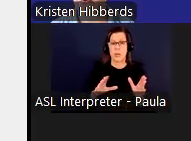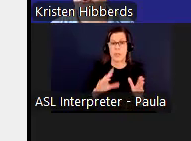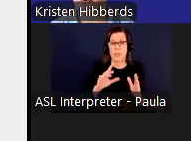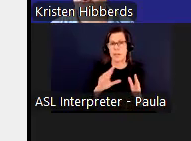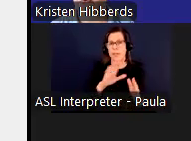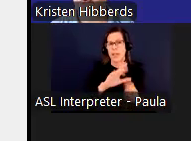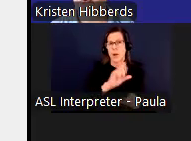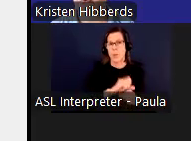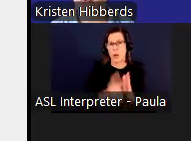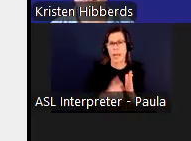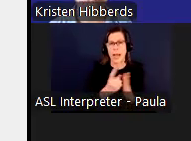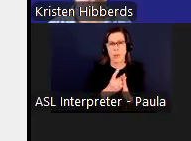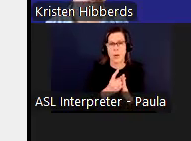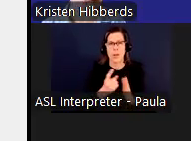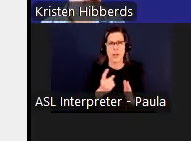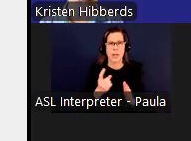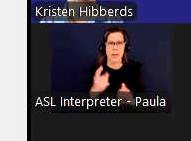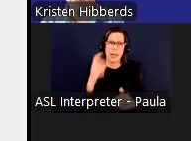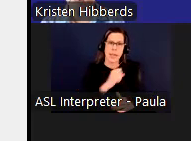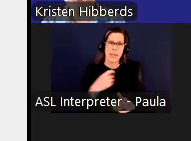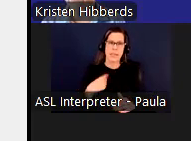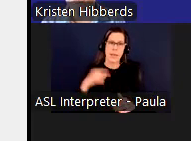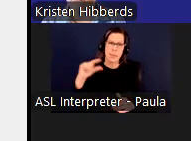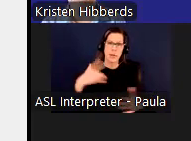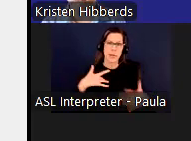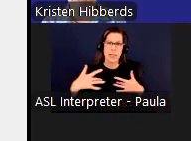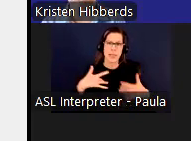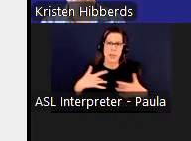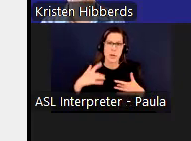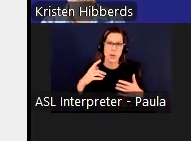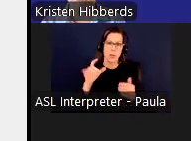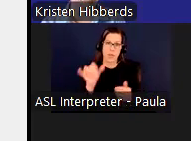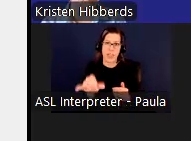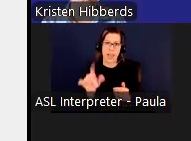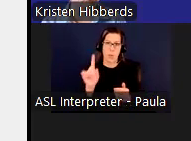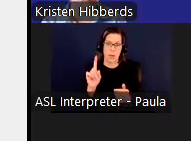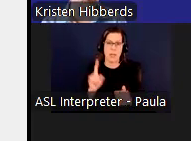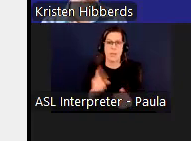And I, I guess I'm just a, a little bit concerned about that,